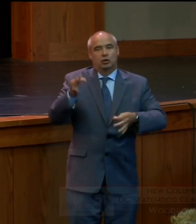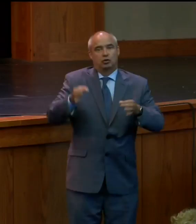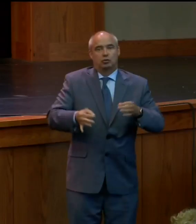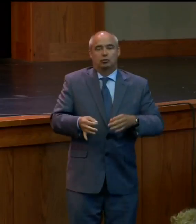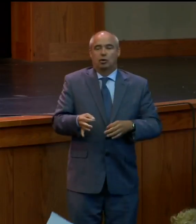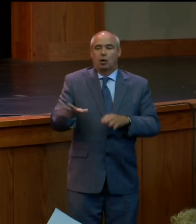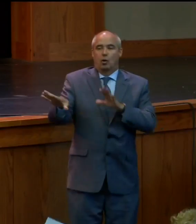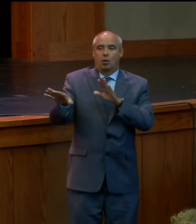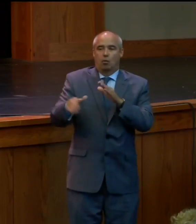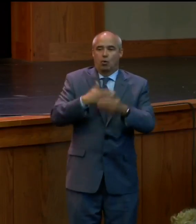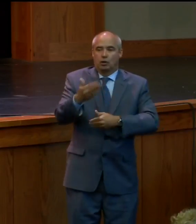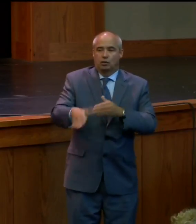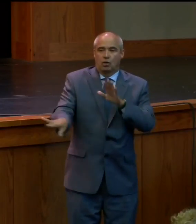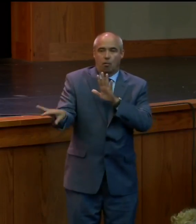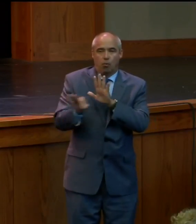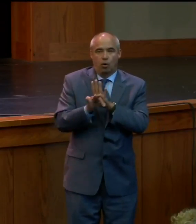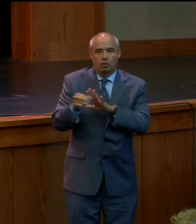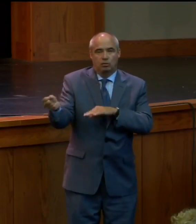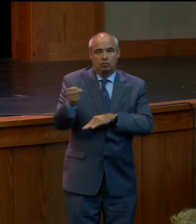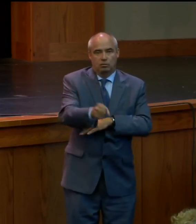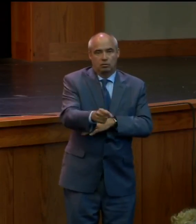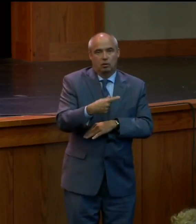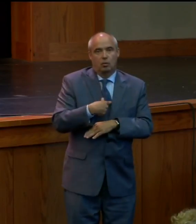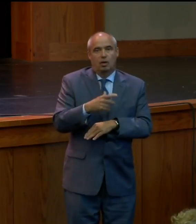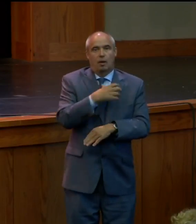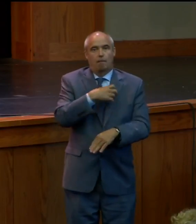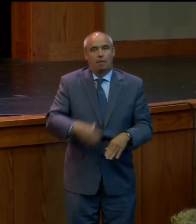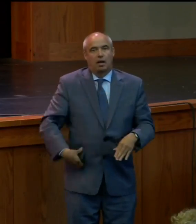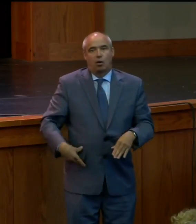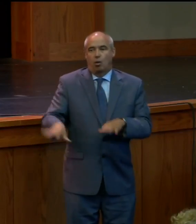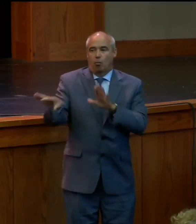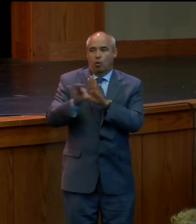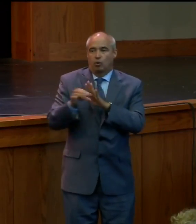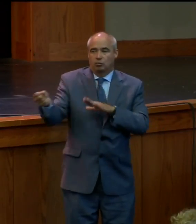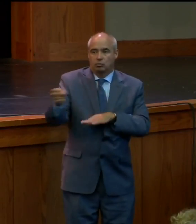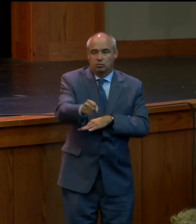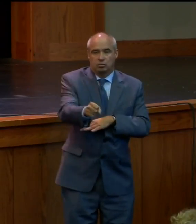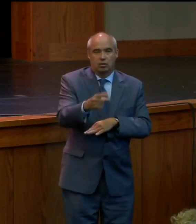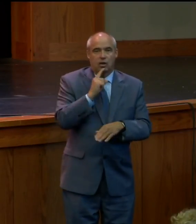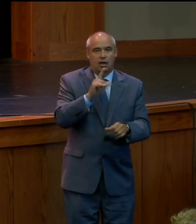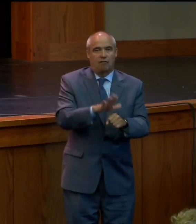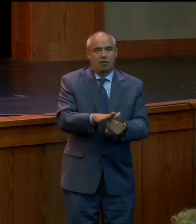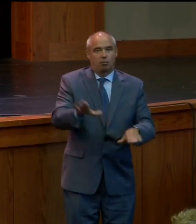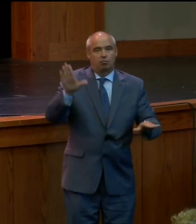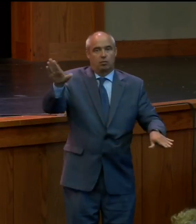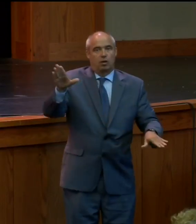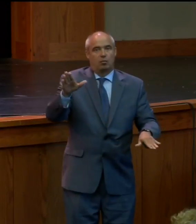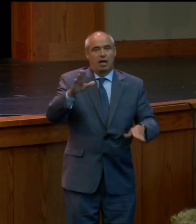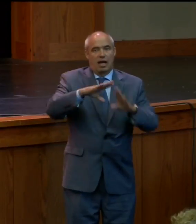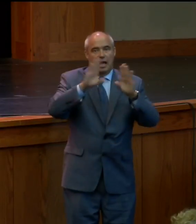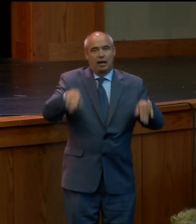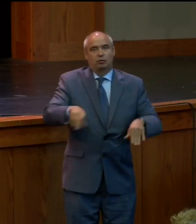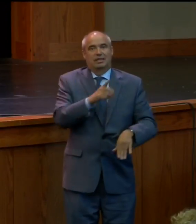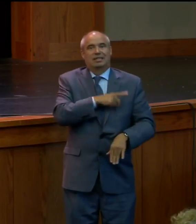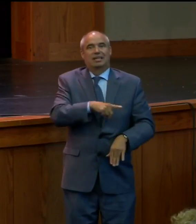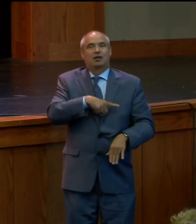AND LEAVE IT WITH THE MAYOR'S APPOINTMENT SUBJECT TO CONFIRMATION BY THE HOUSE OF DELEGATES, BUT FOR A LIFETIME